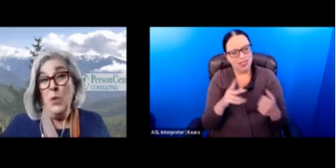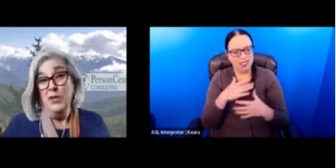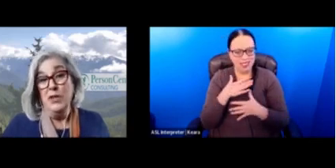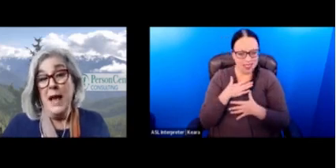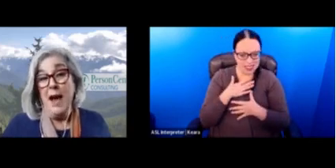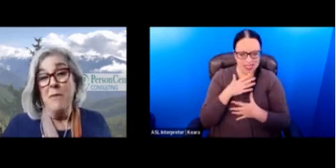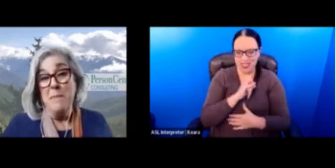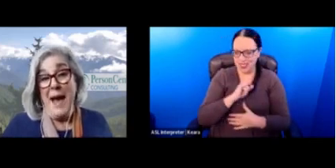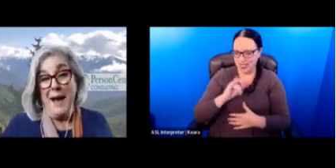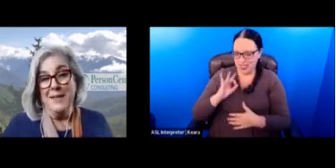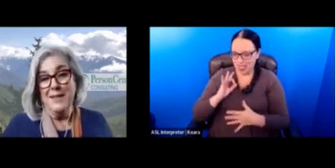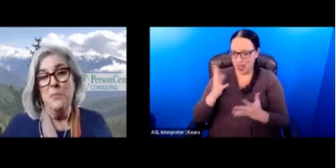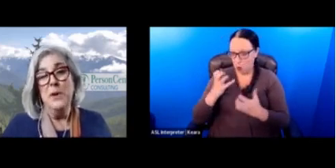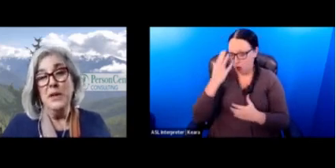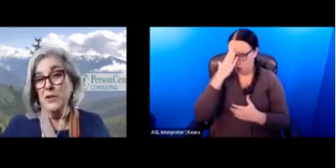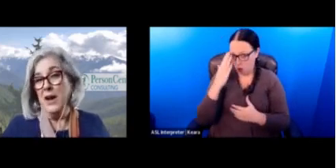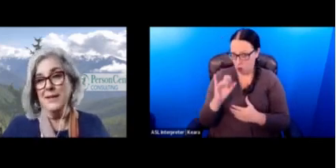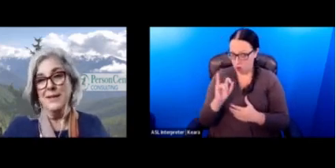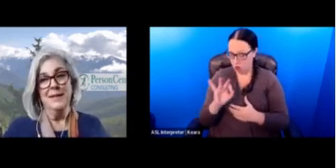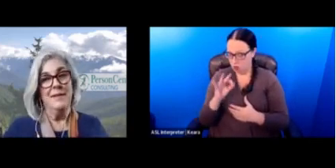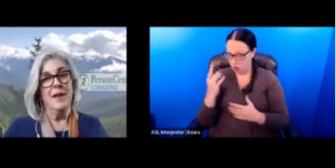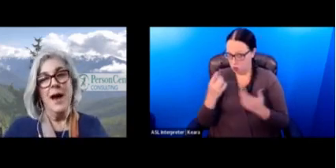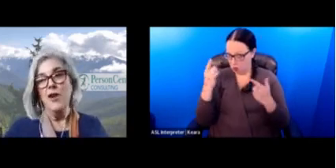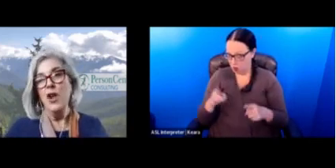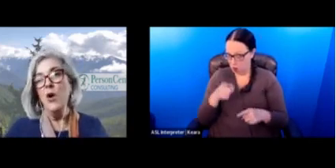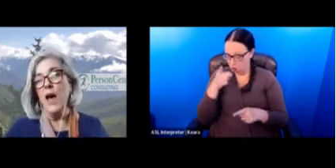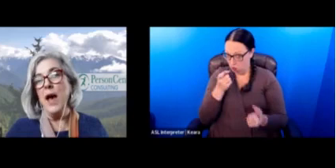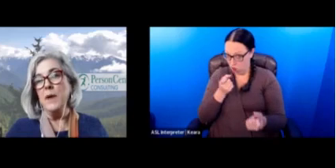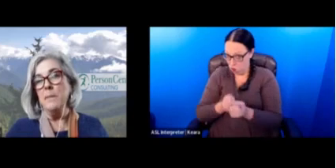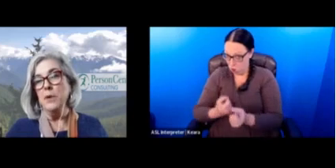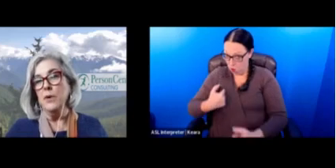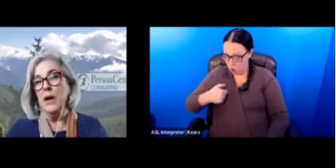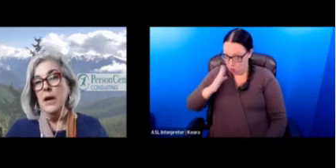know, what do you have my back. So building trust, they got to know that people,